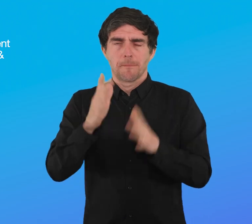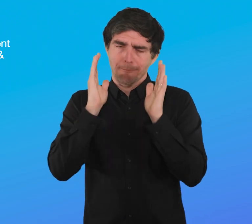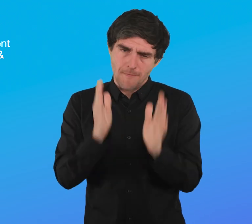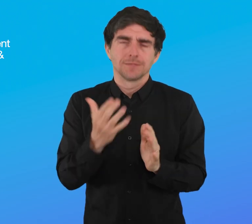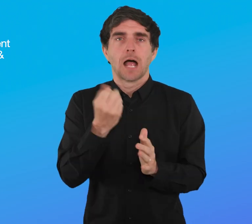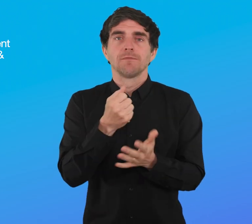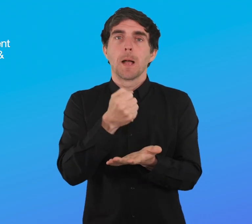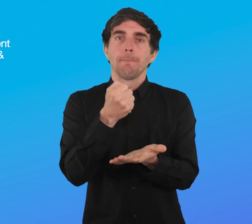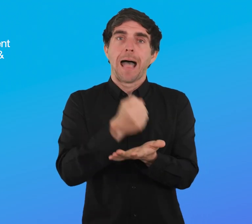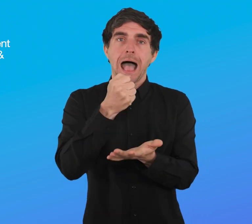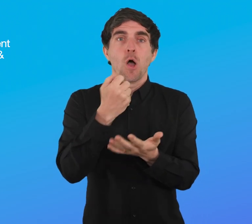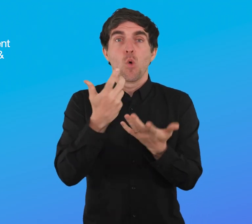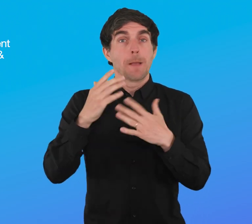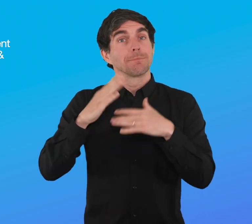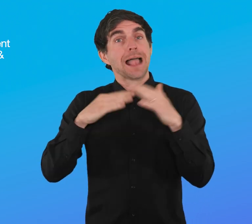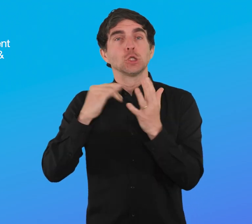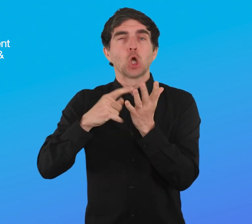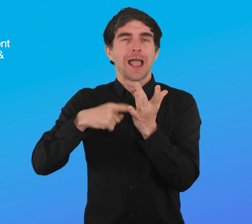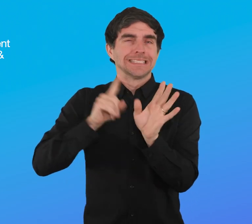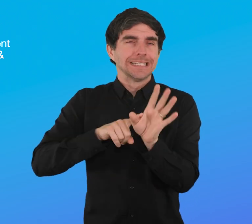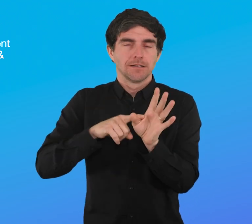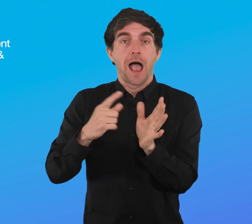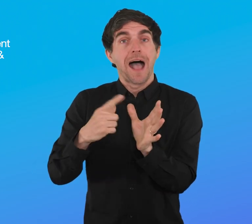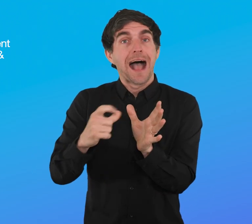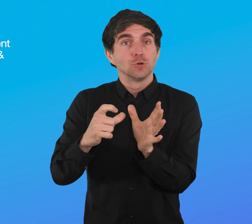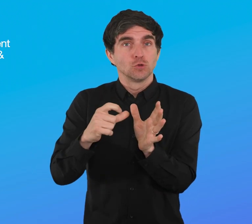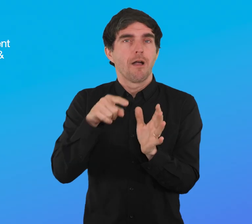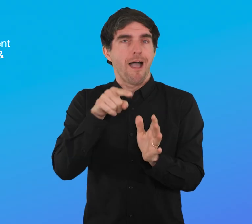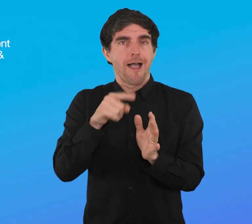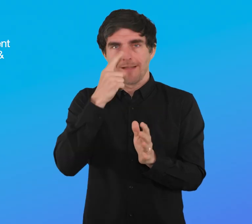You must have a bank or building society account.